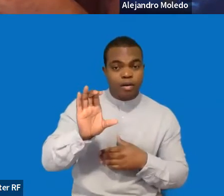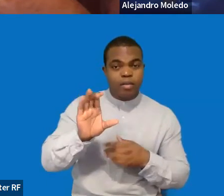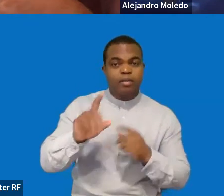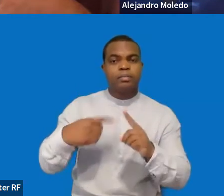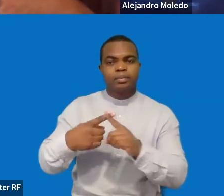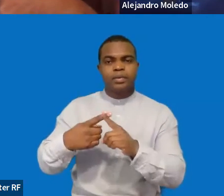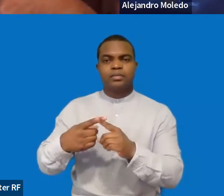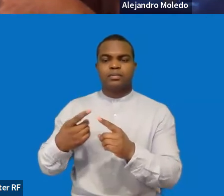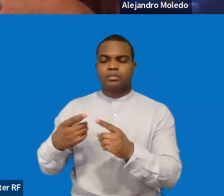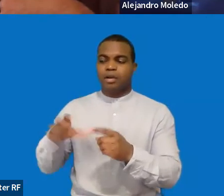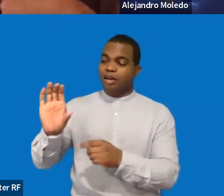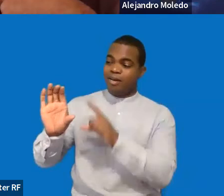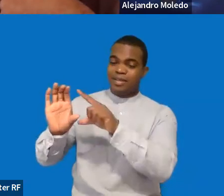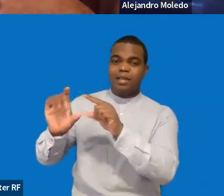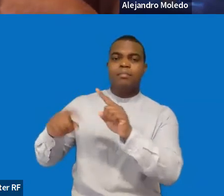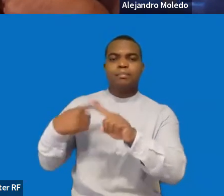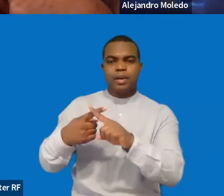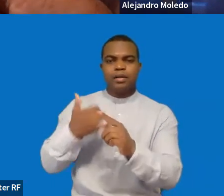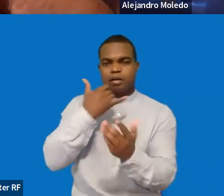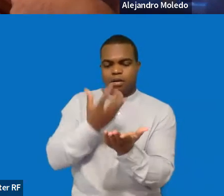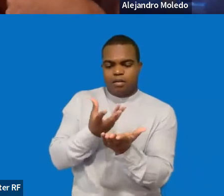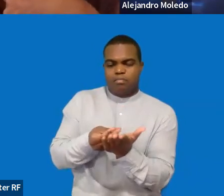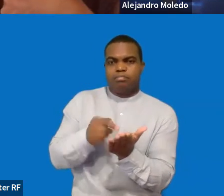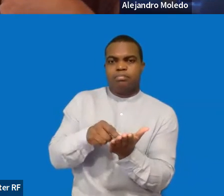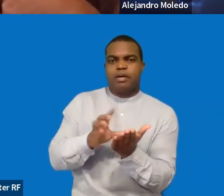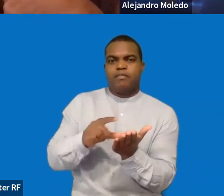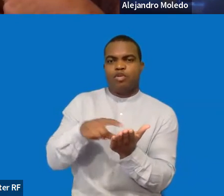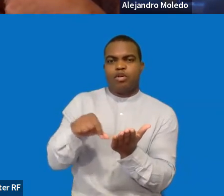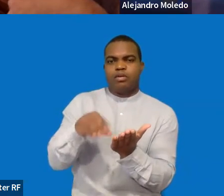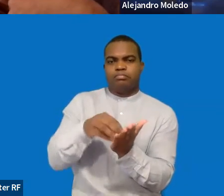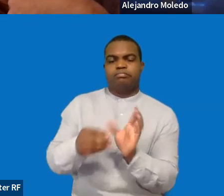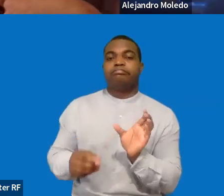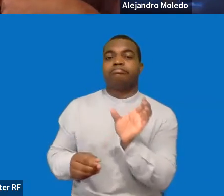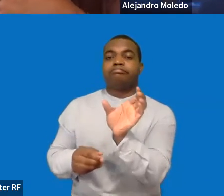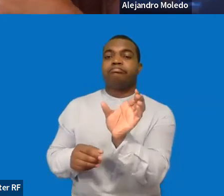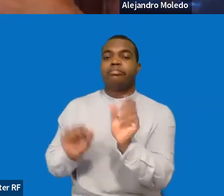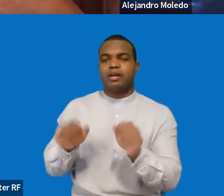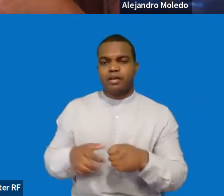for your digital credit cards or other types of cards.